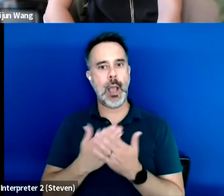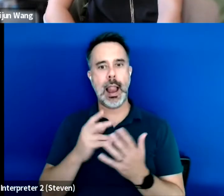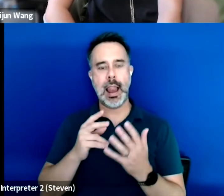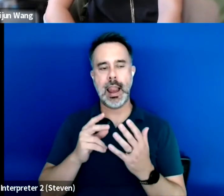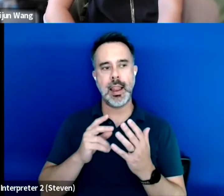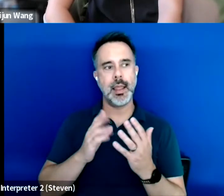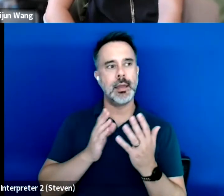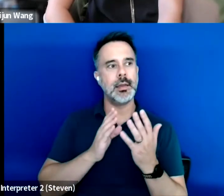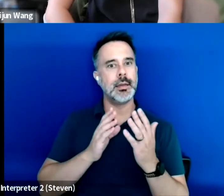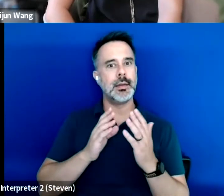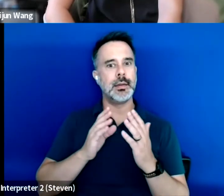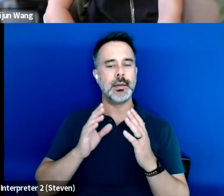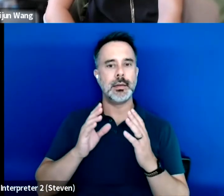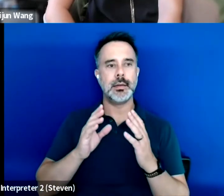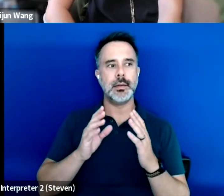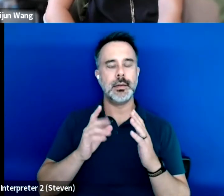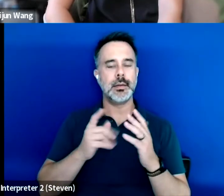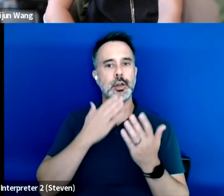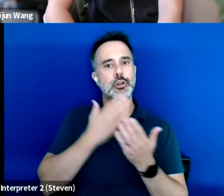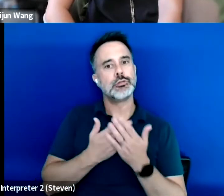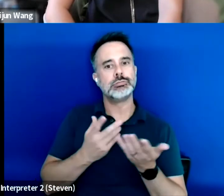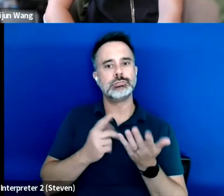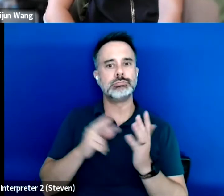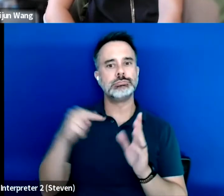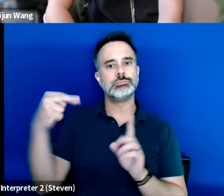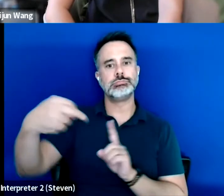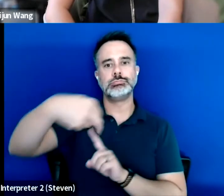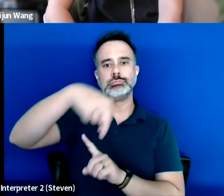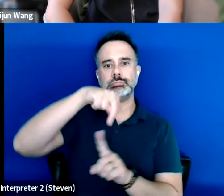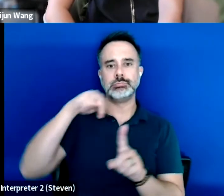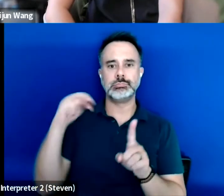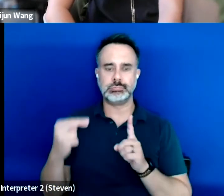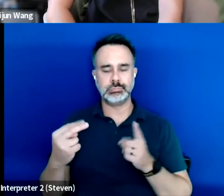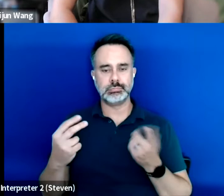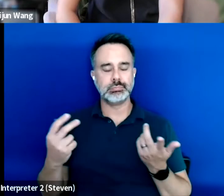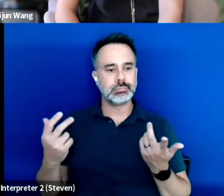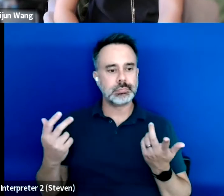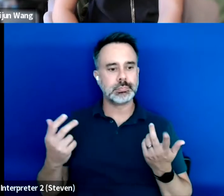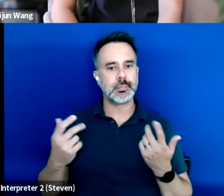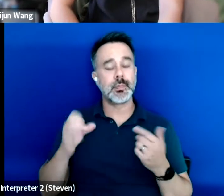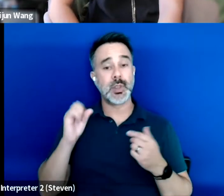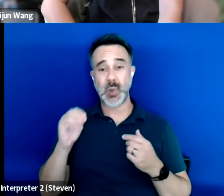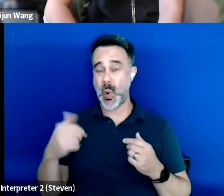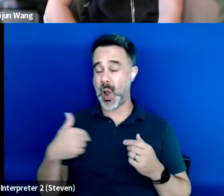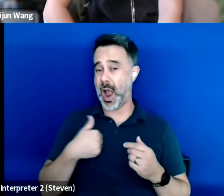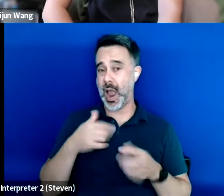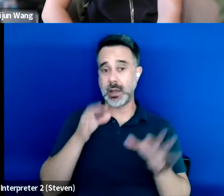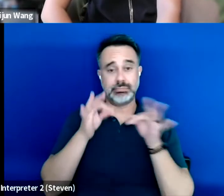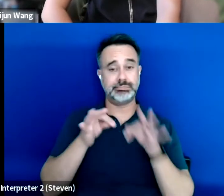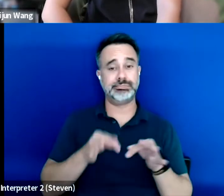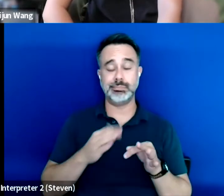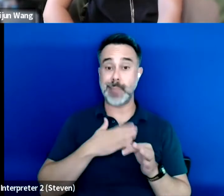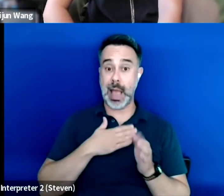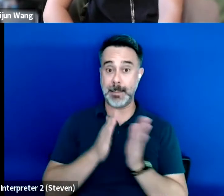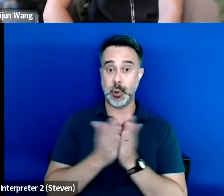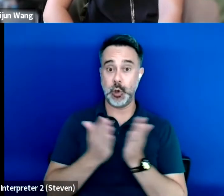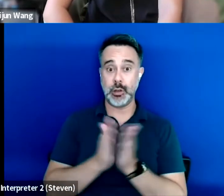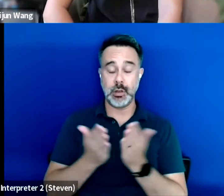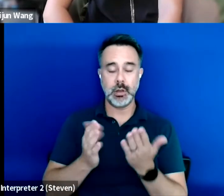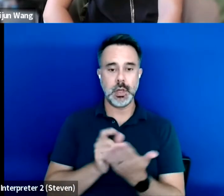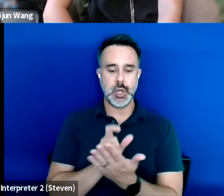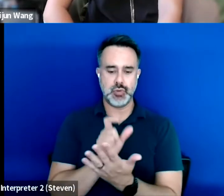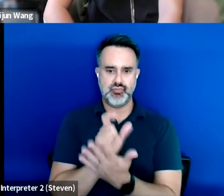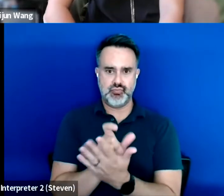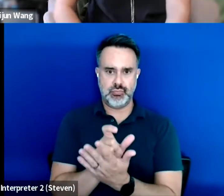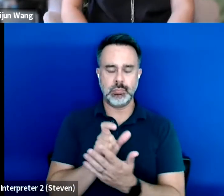Like, this book has to have moments of levity -- because having complex PTSD isn't all sad